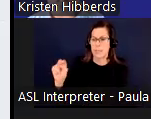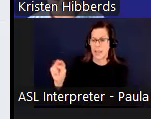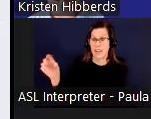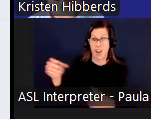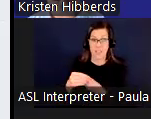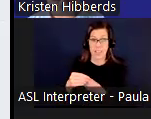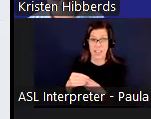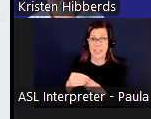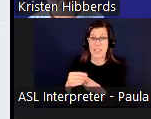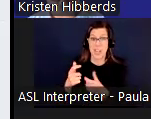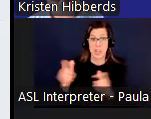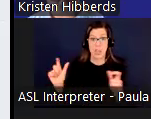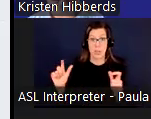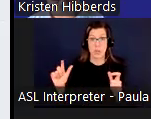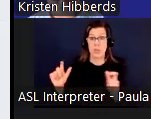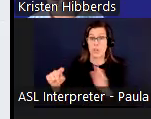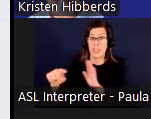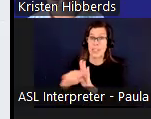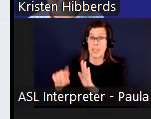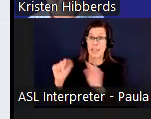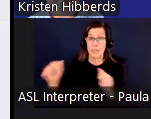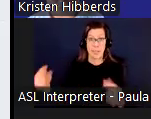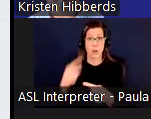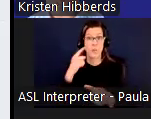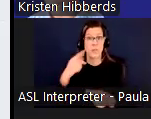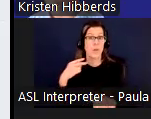And I think it can be harmful to a victim. Understood.